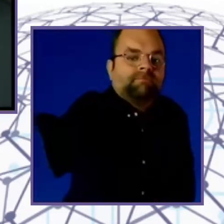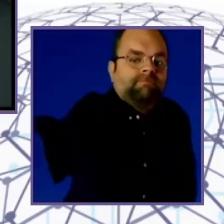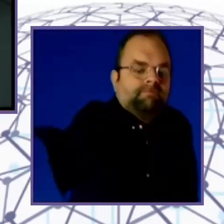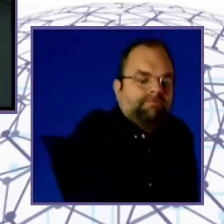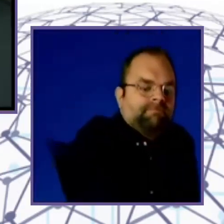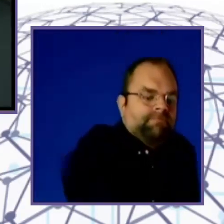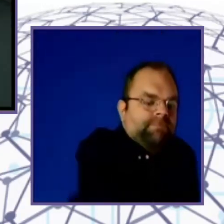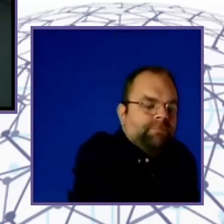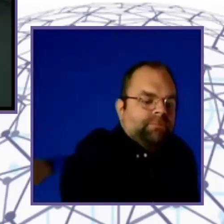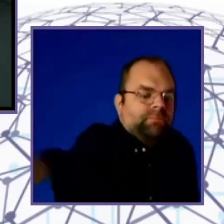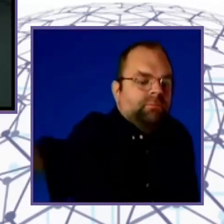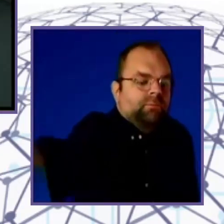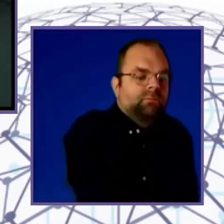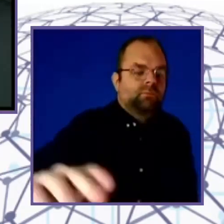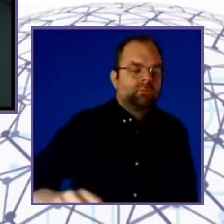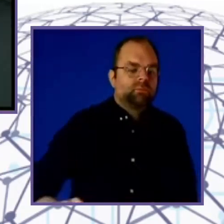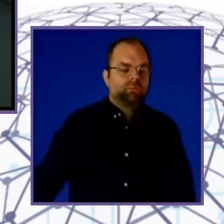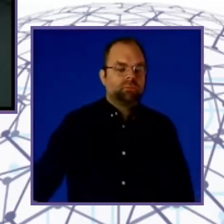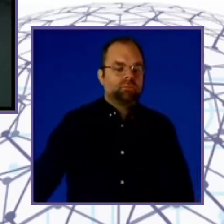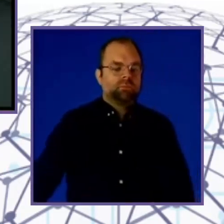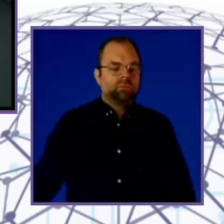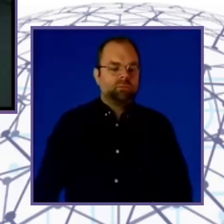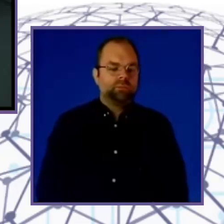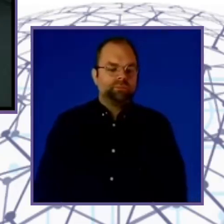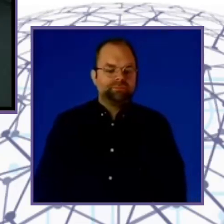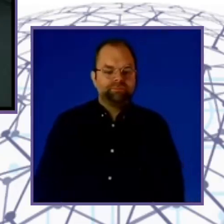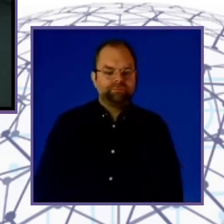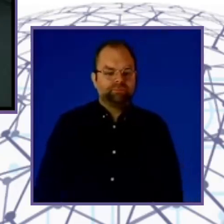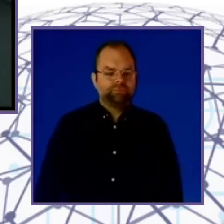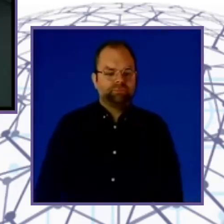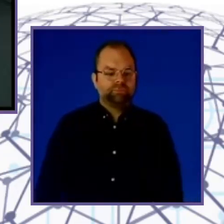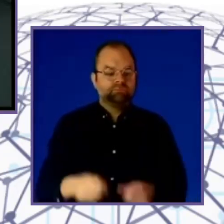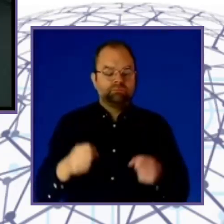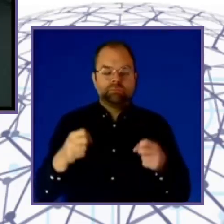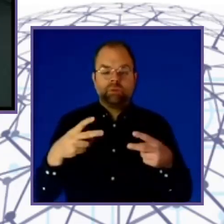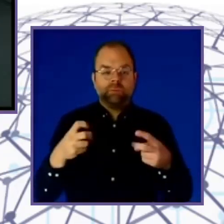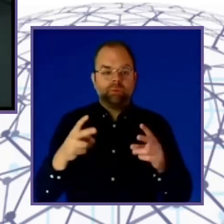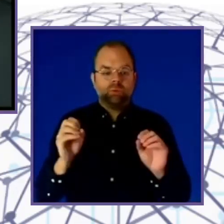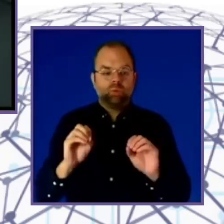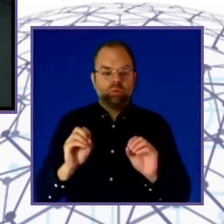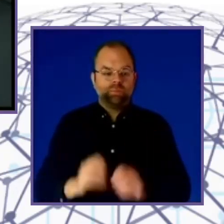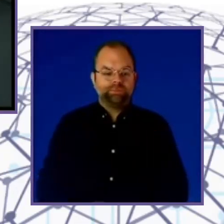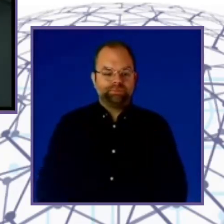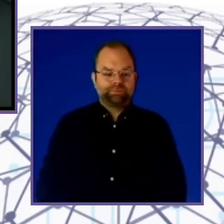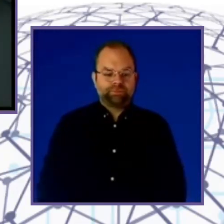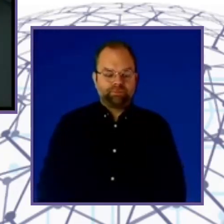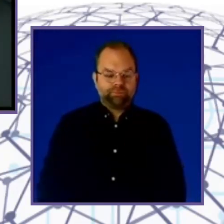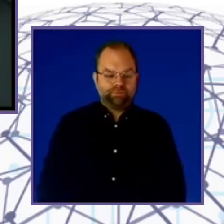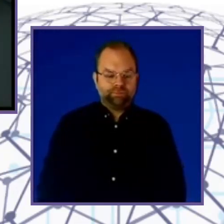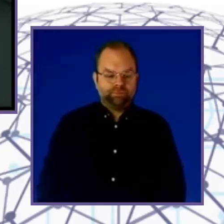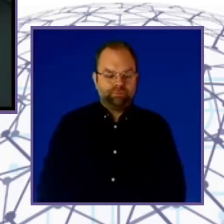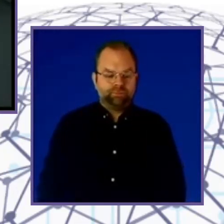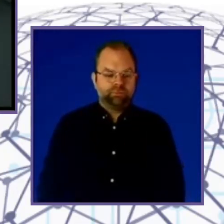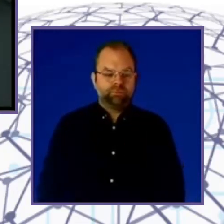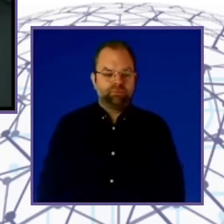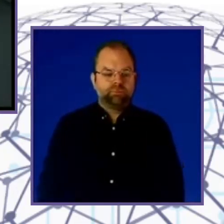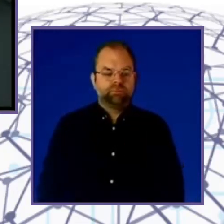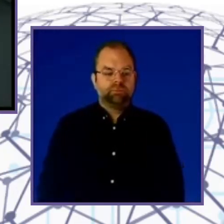Trusts in England, where they decided they would start charging for disabled parking in the borough